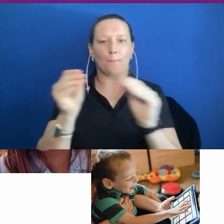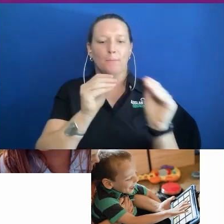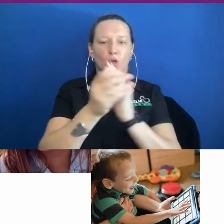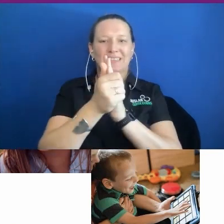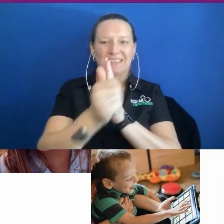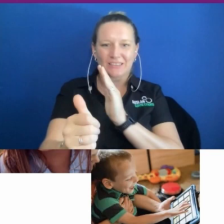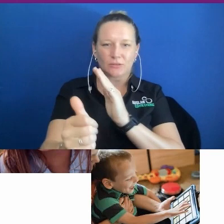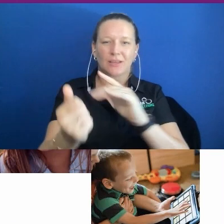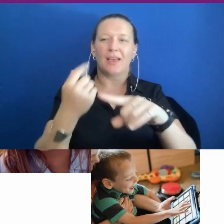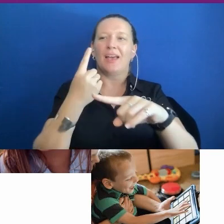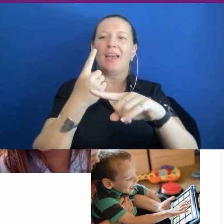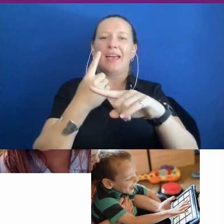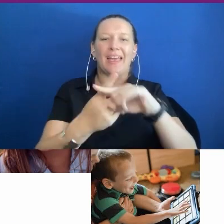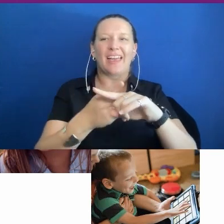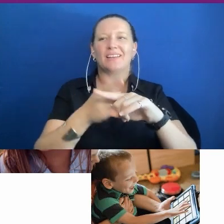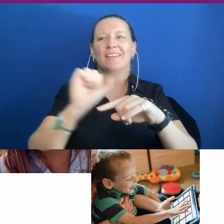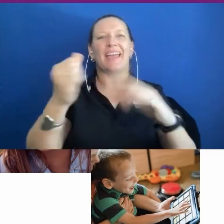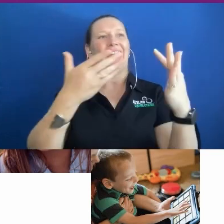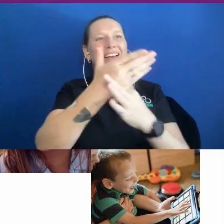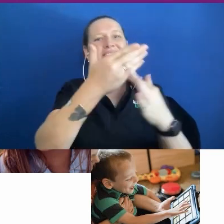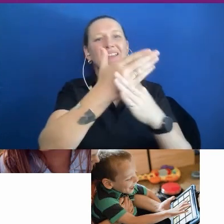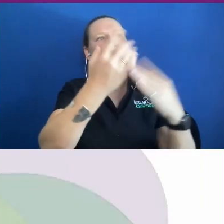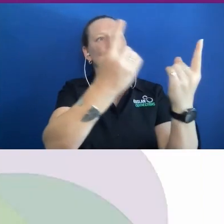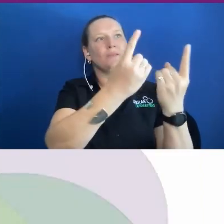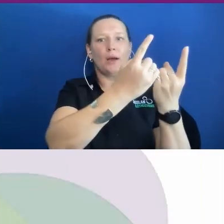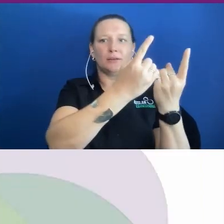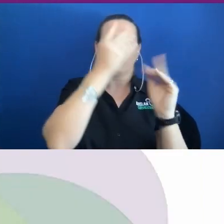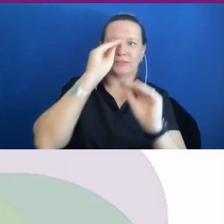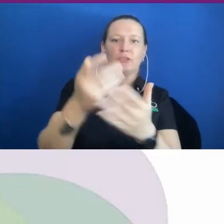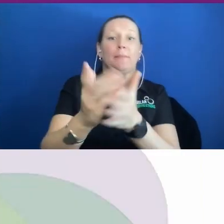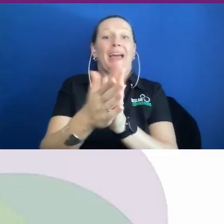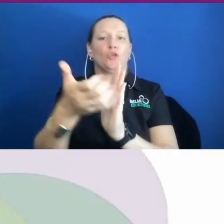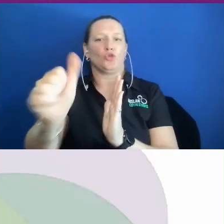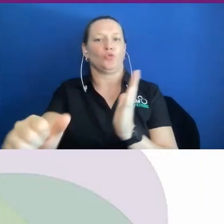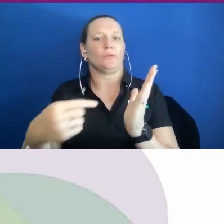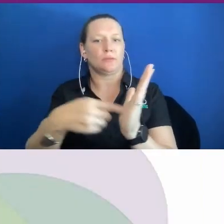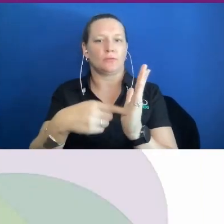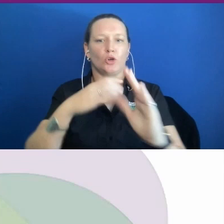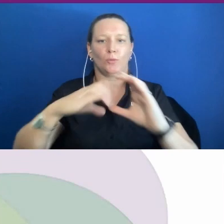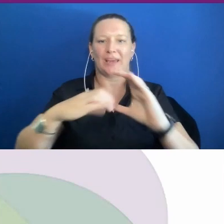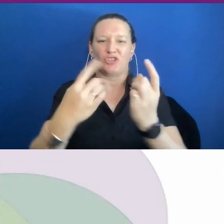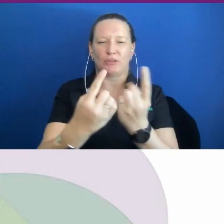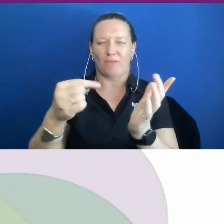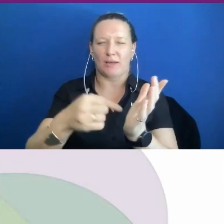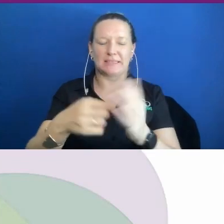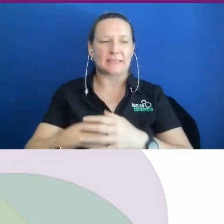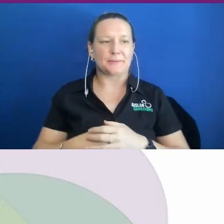who were able to facilitate the use of the devices. Across those who were verbal, which were 13 in our